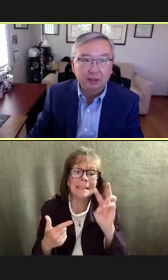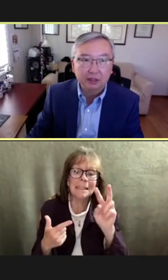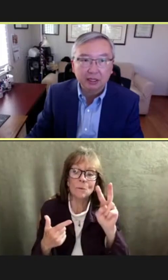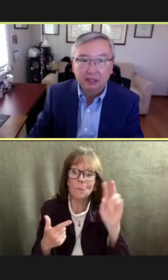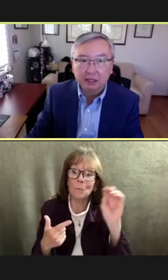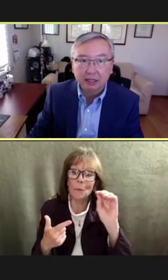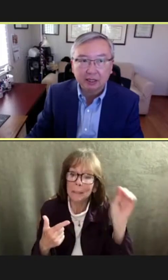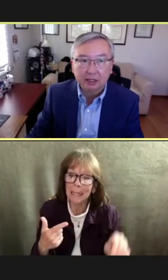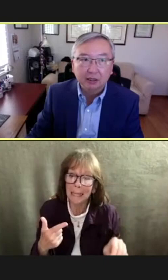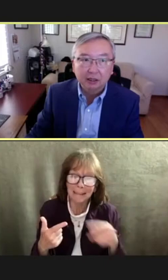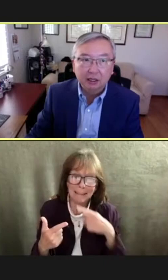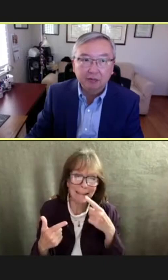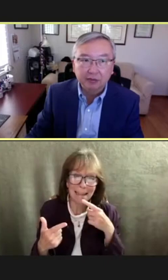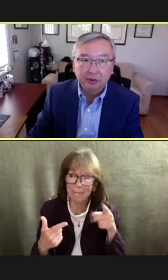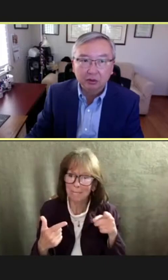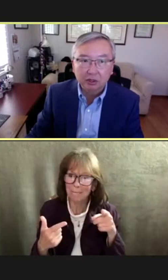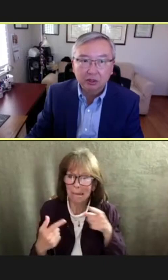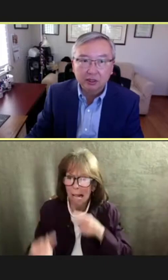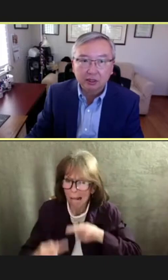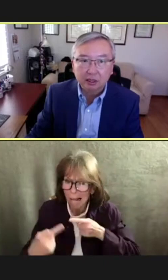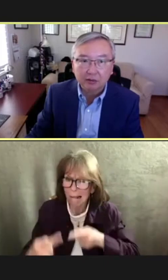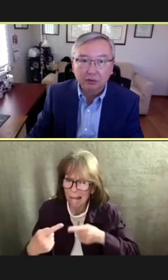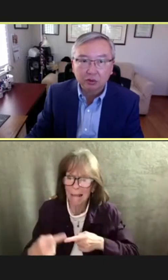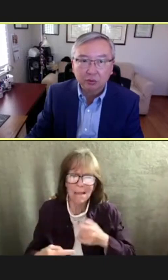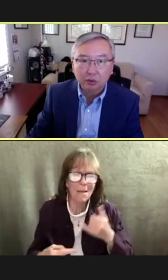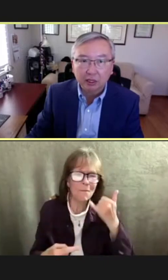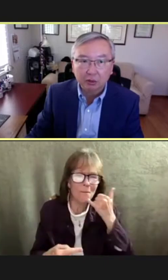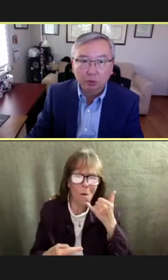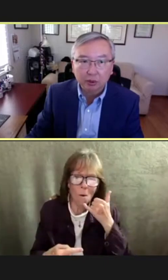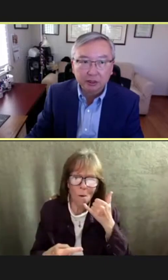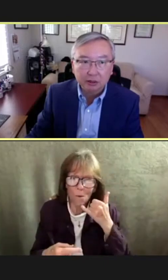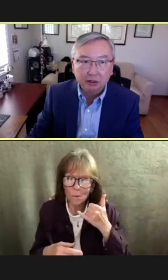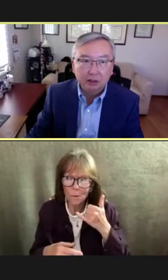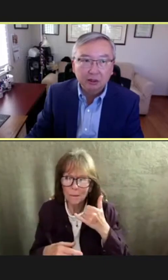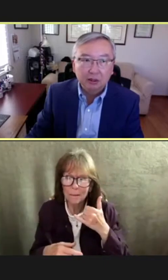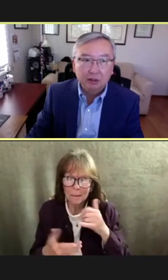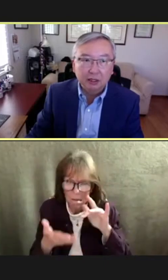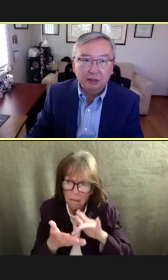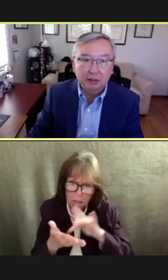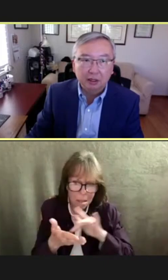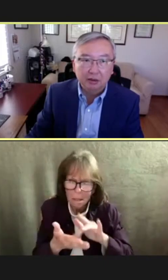difficulty using the telephone to book an appointment.